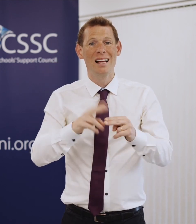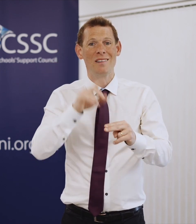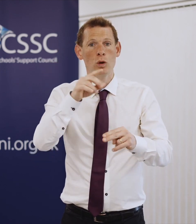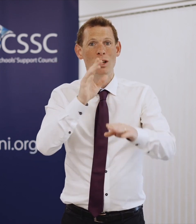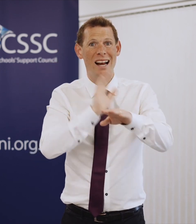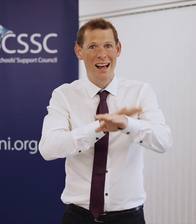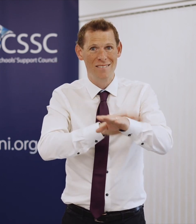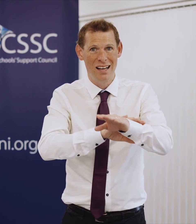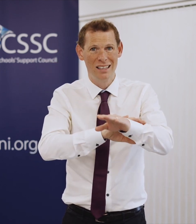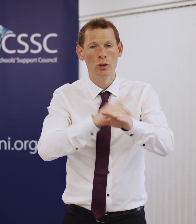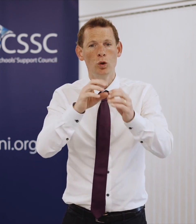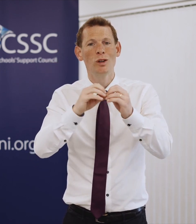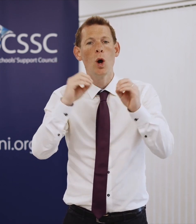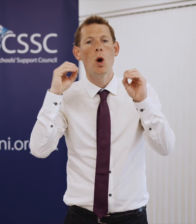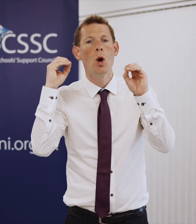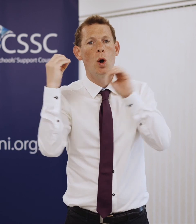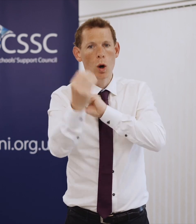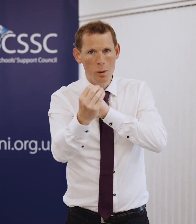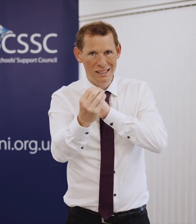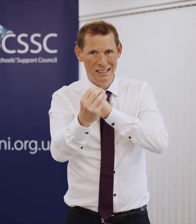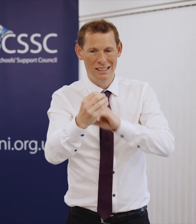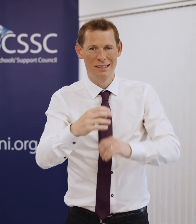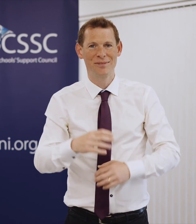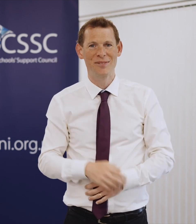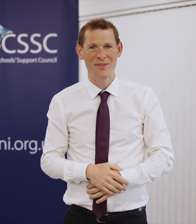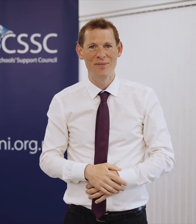To make the C, if you're left-handed, you're going to do it the opposite way around.